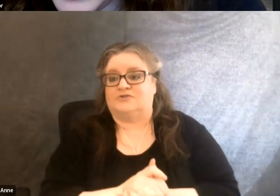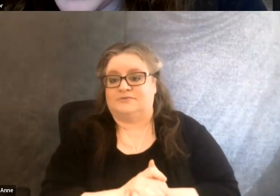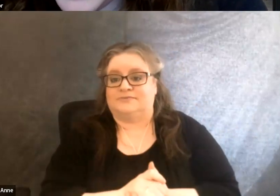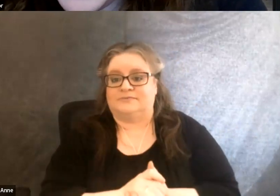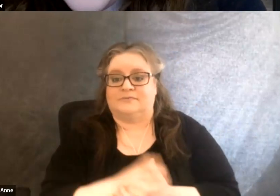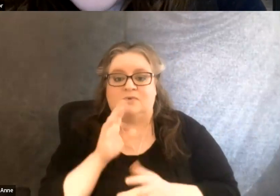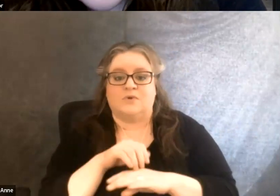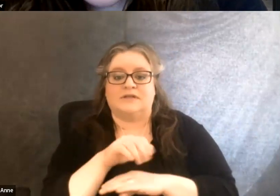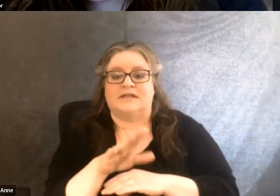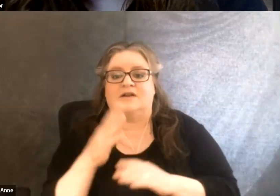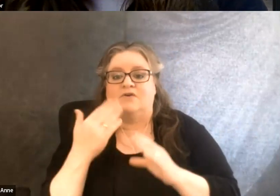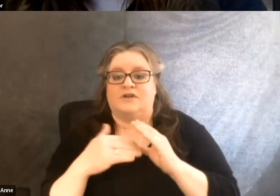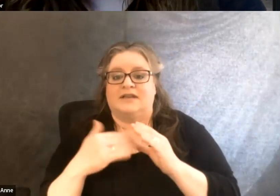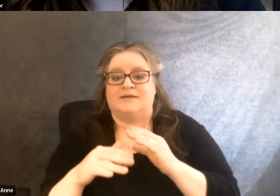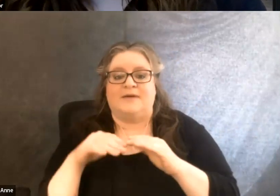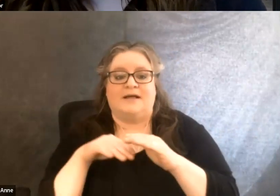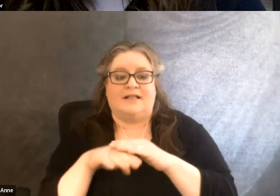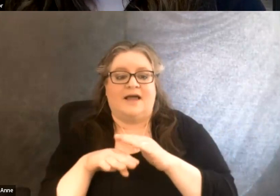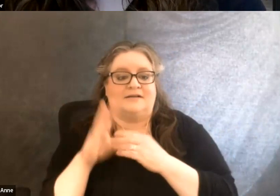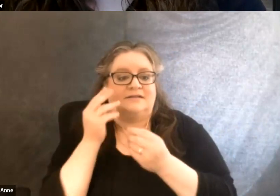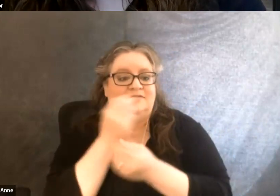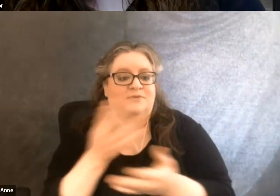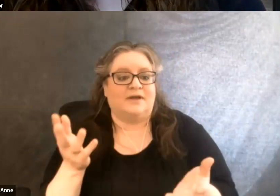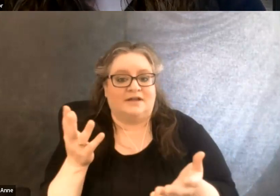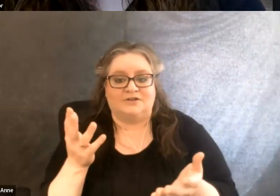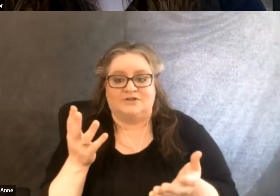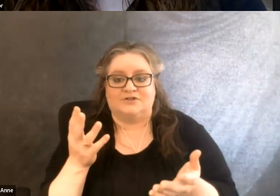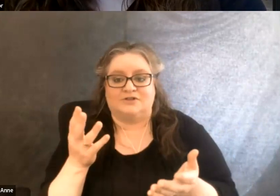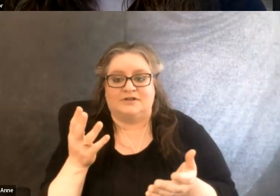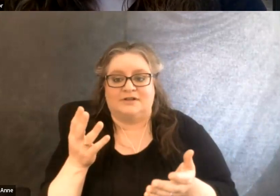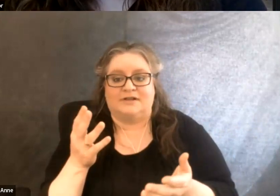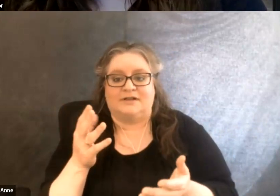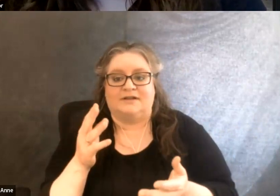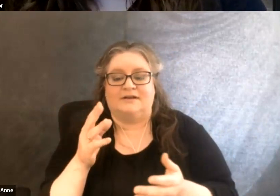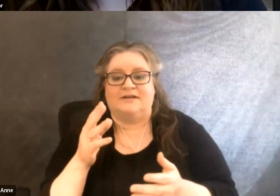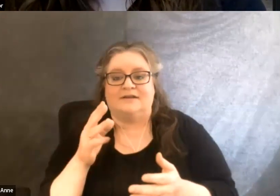send over an email: accessinfo@theweco.com.